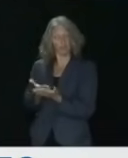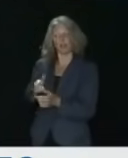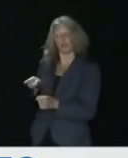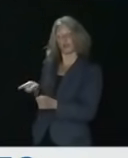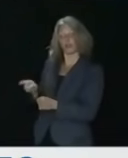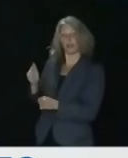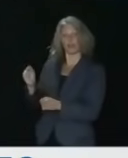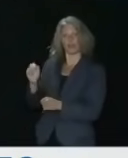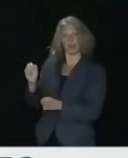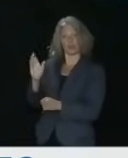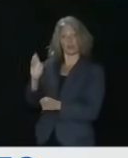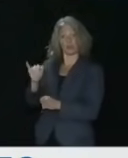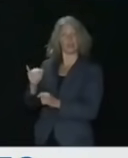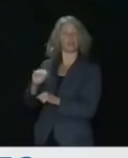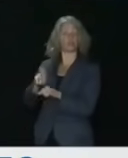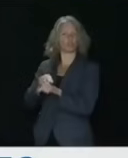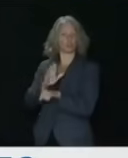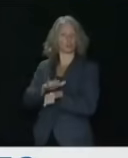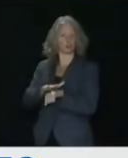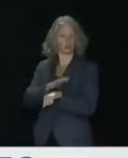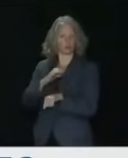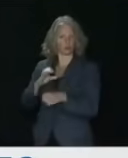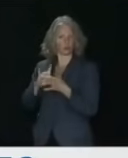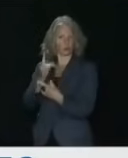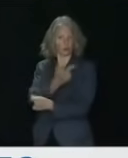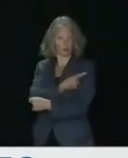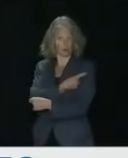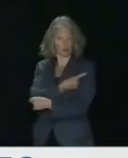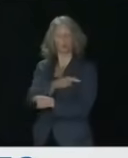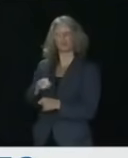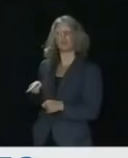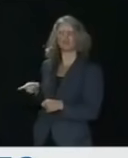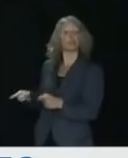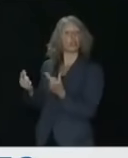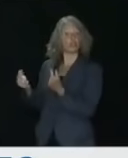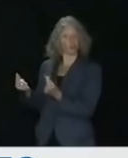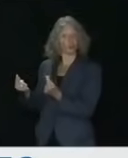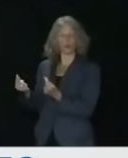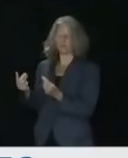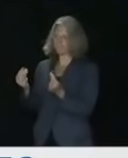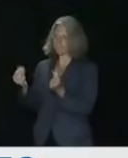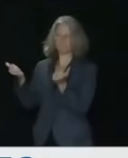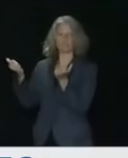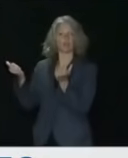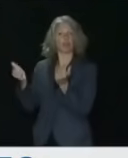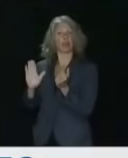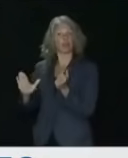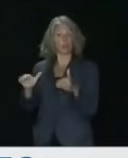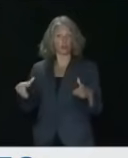THE LATEST SCIENTIFIC EVIDENCE, CANADA'S NATIONAL ADVISORY